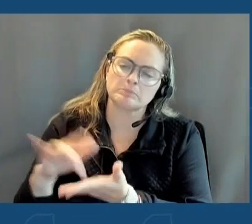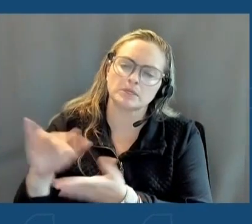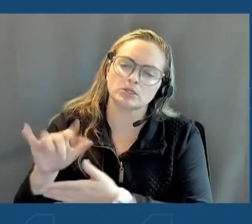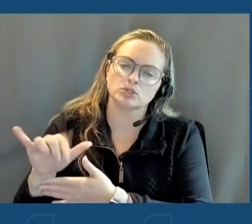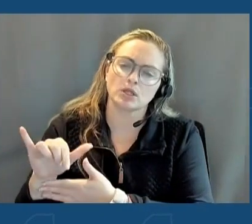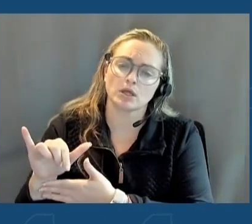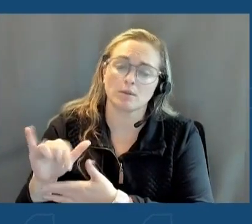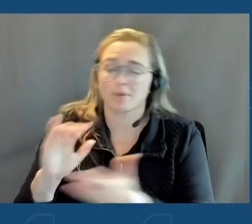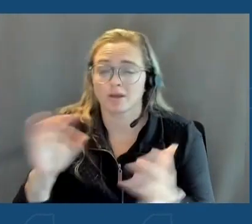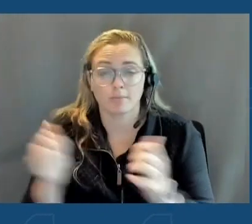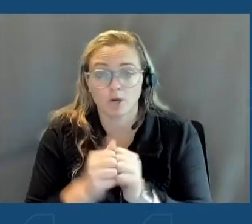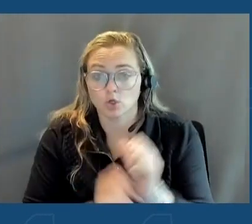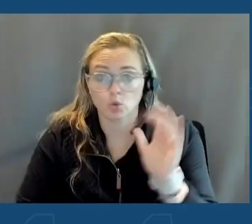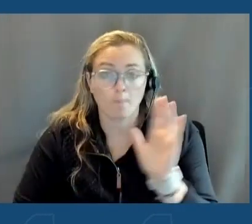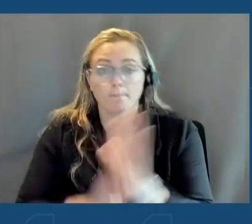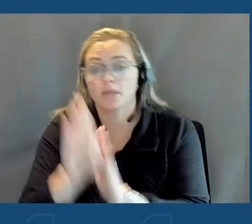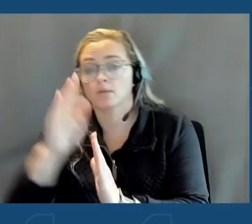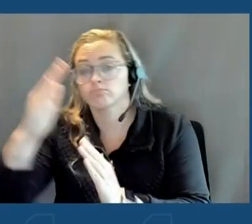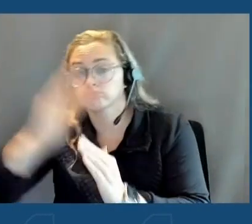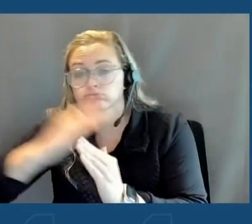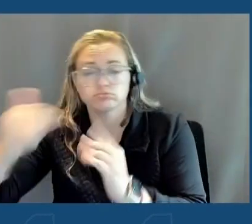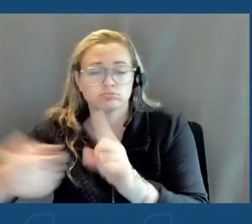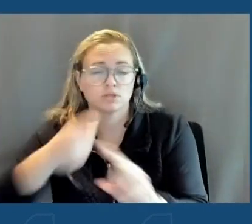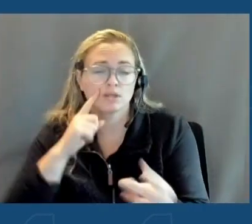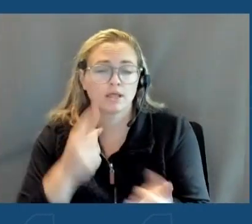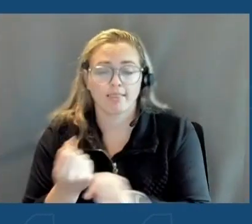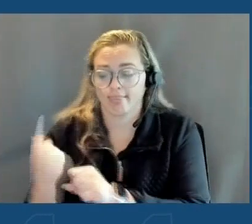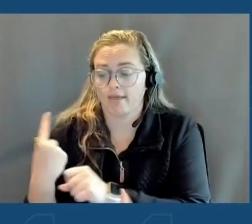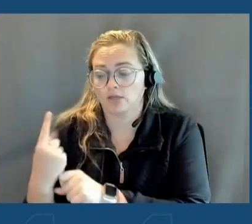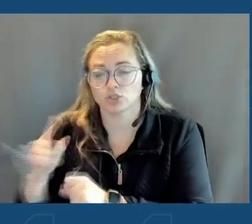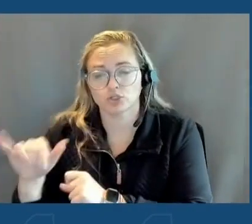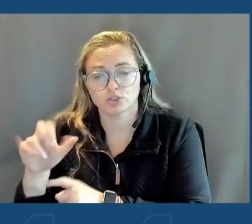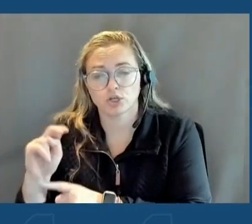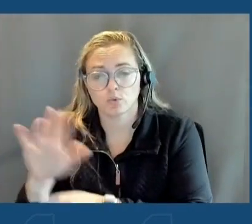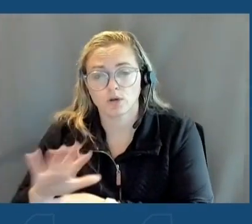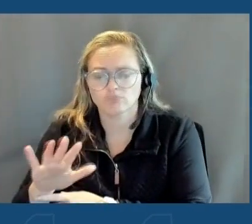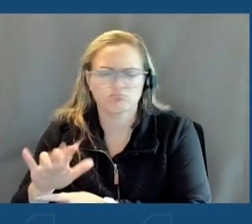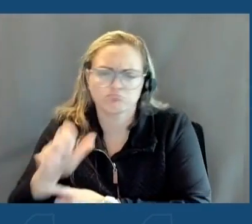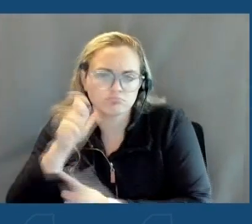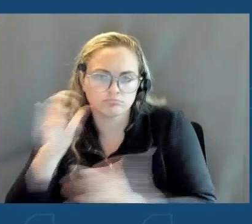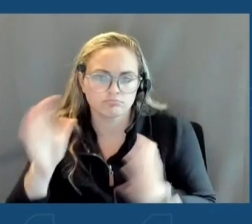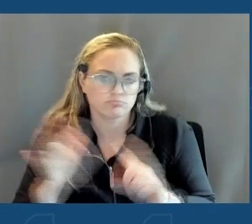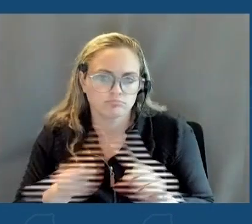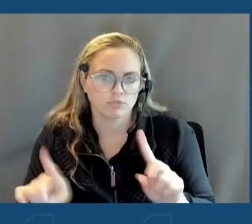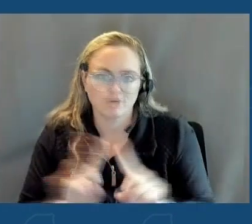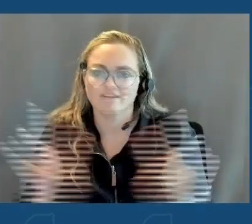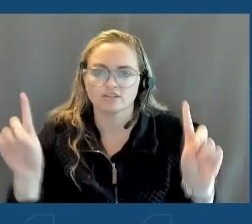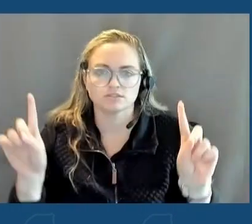DECEMBER WE HAD OUR SPIKE. AND NOW AUGUST, AND OF LAST MONTH, WE START TO SEE IT RISE.